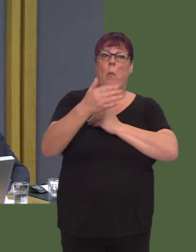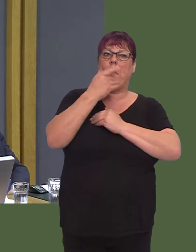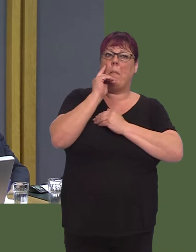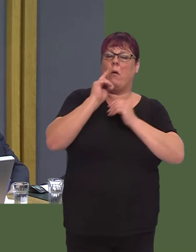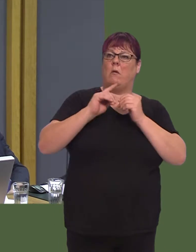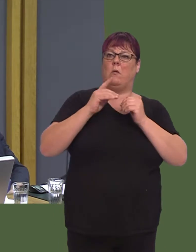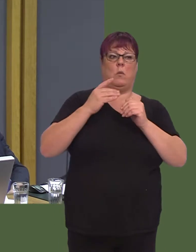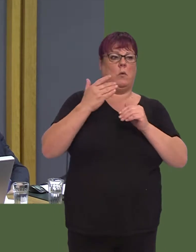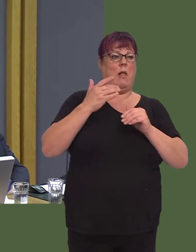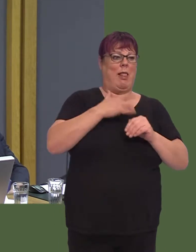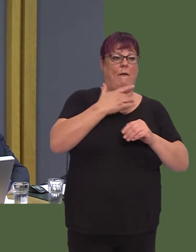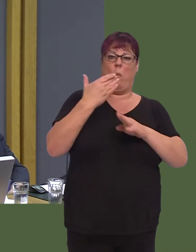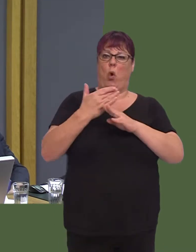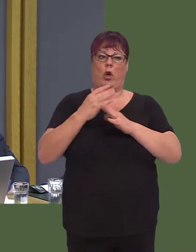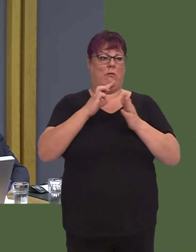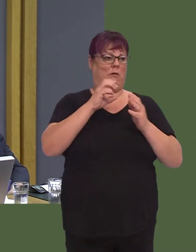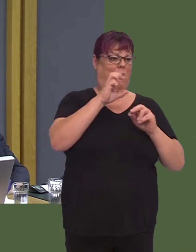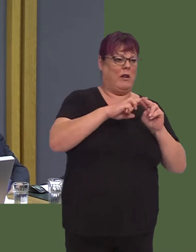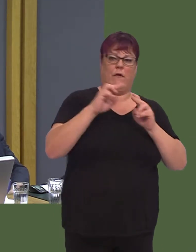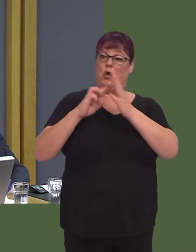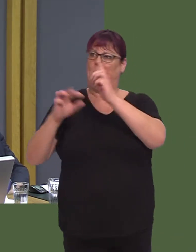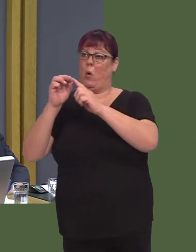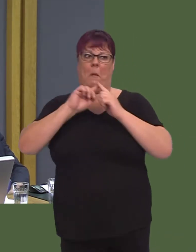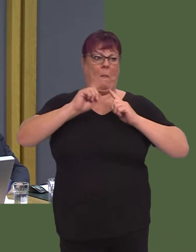into Cardiff and, indeed, Newport by car.